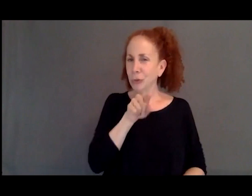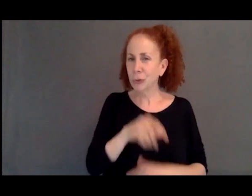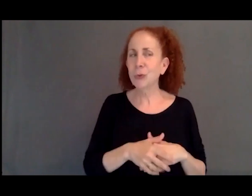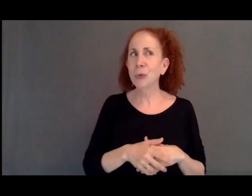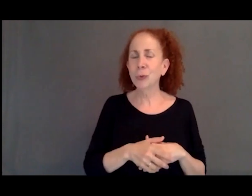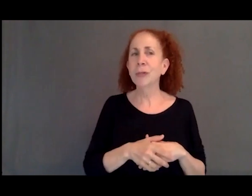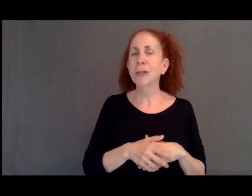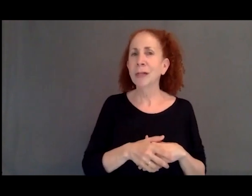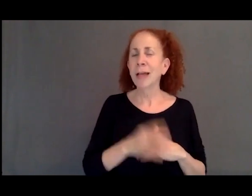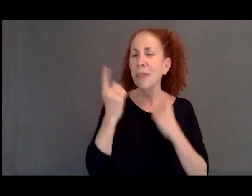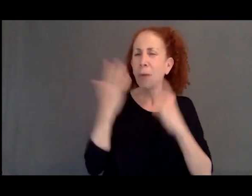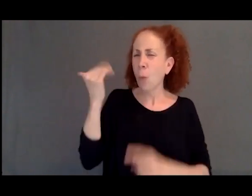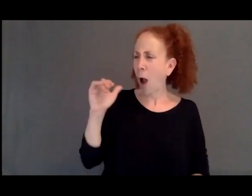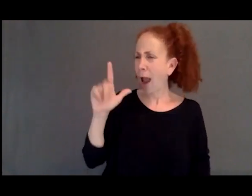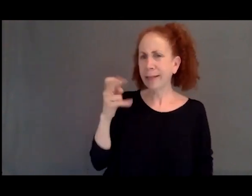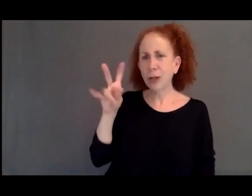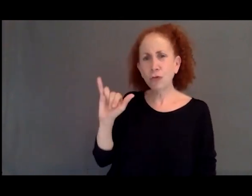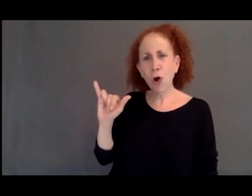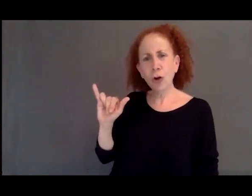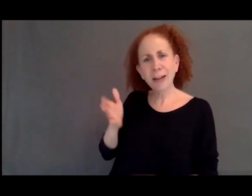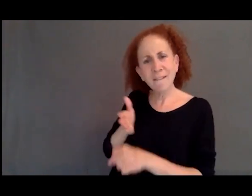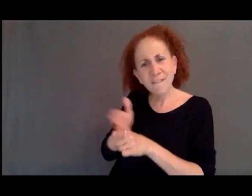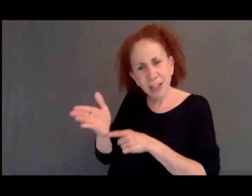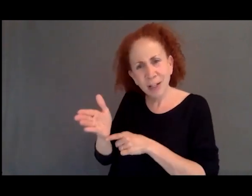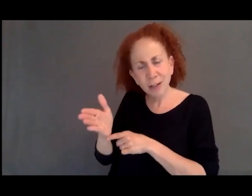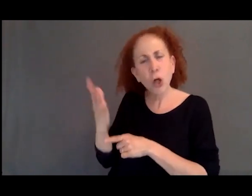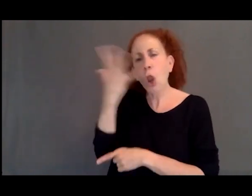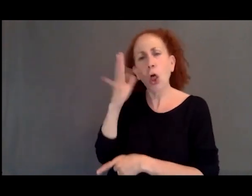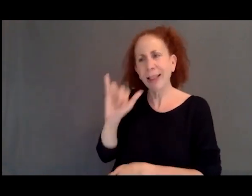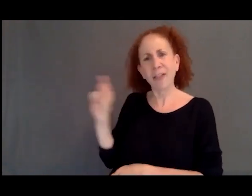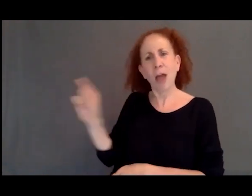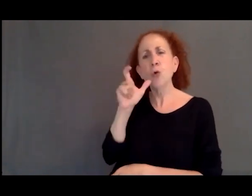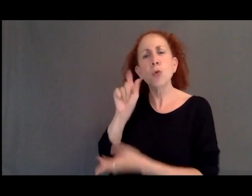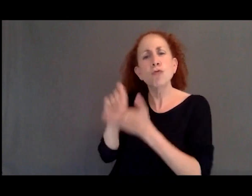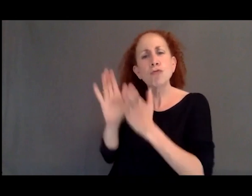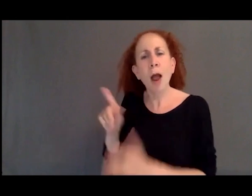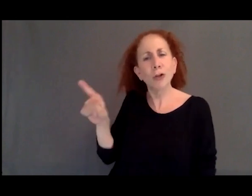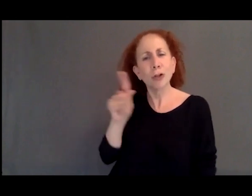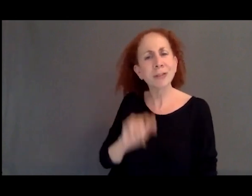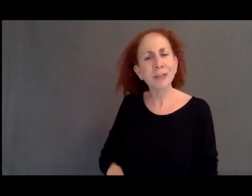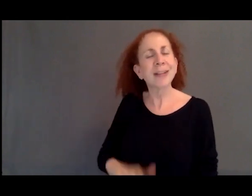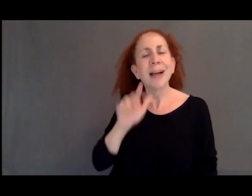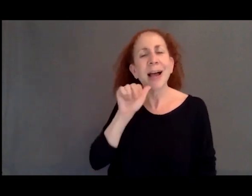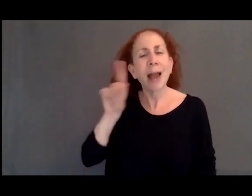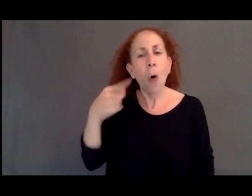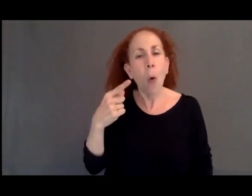why does the field of literary fiction look the way it does-- not just about getting the agent,